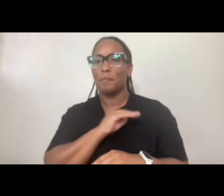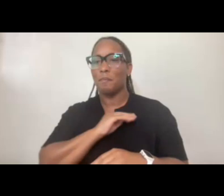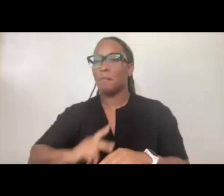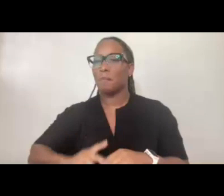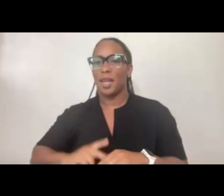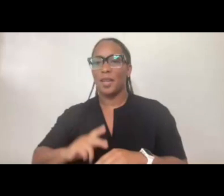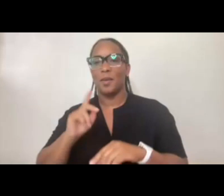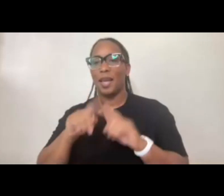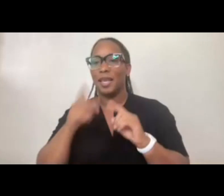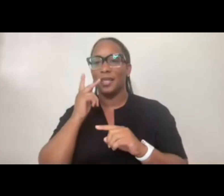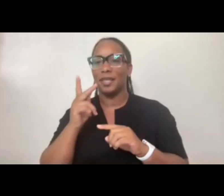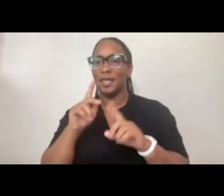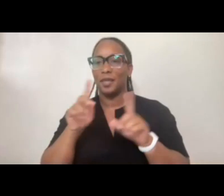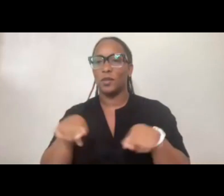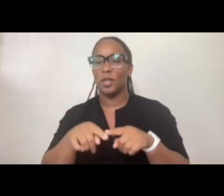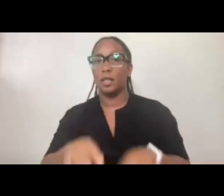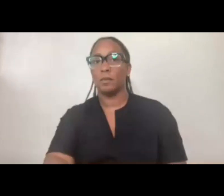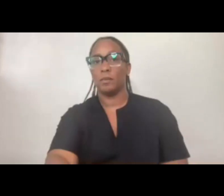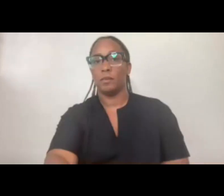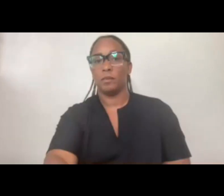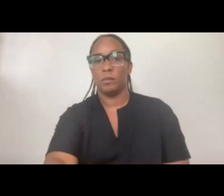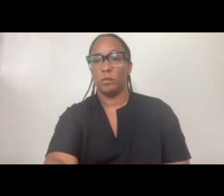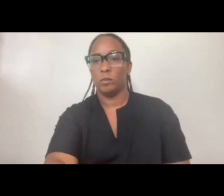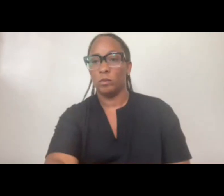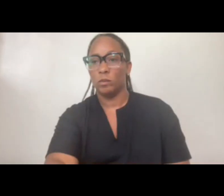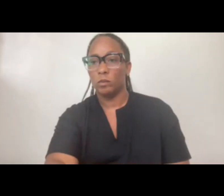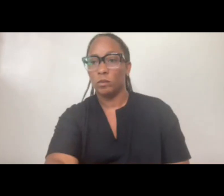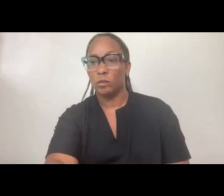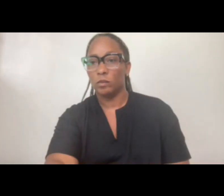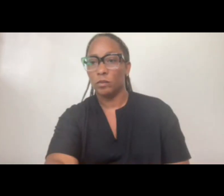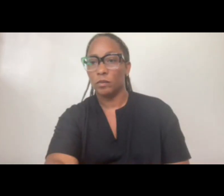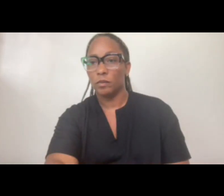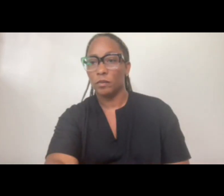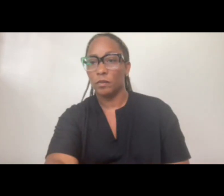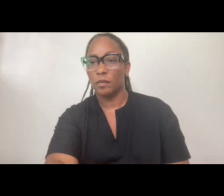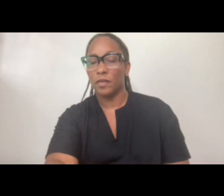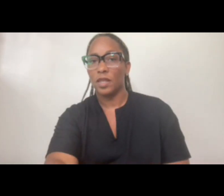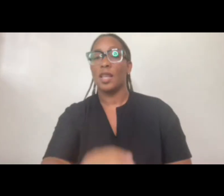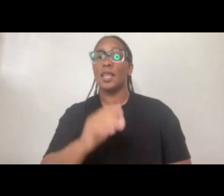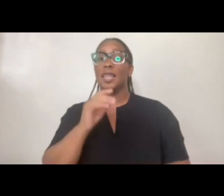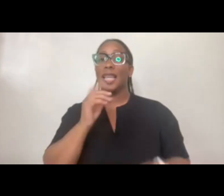Some reflections on the current moment in which you are implementing this very